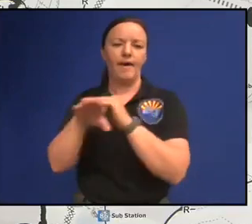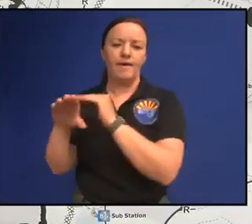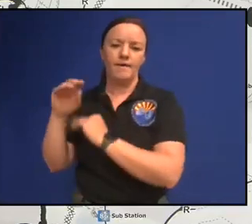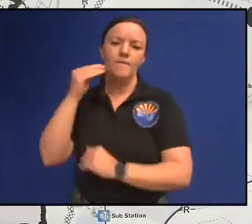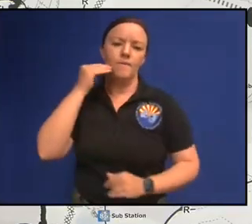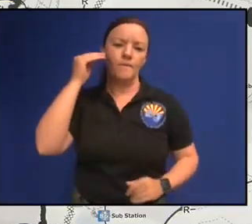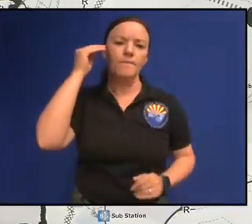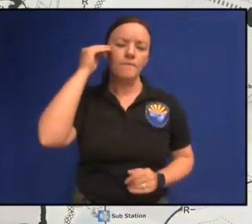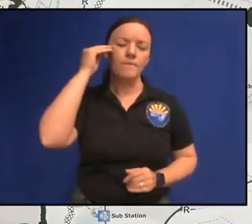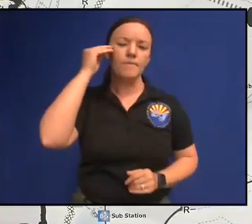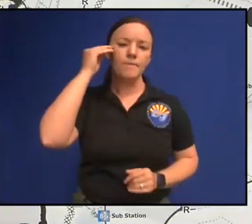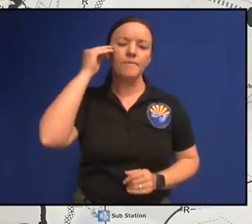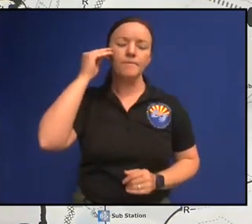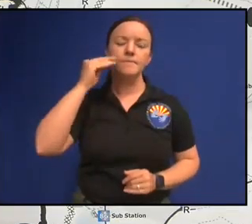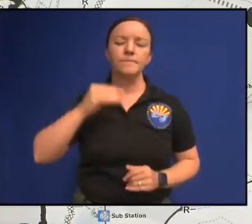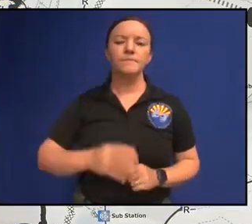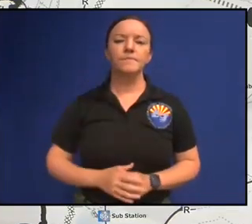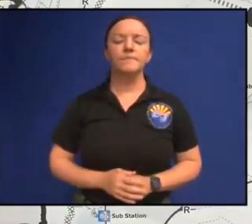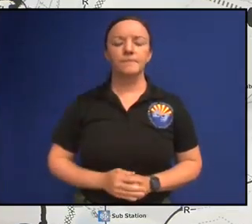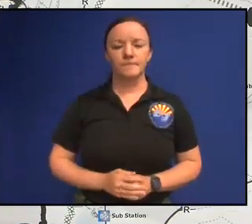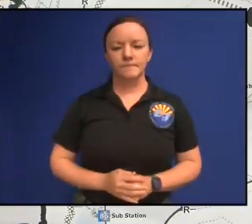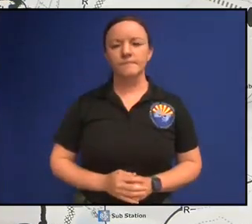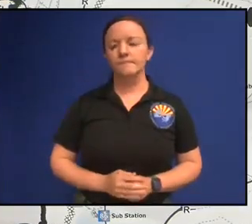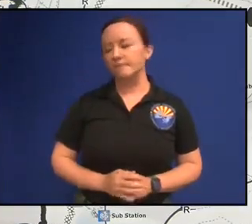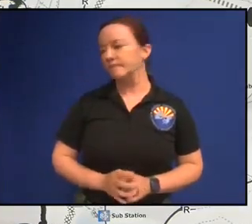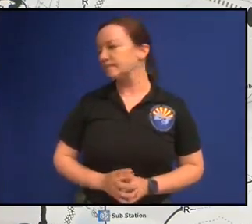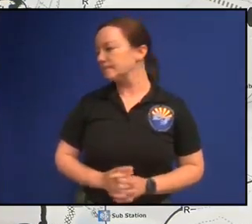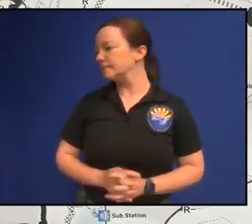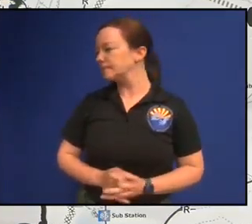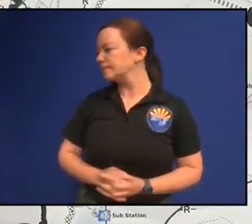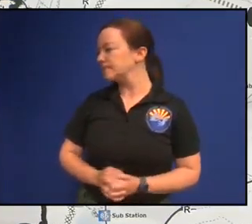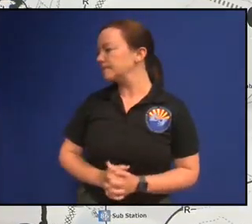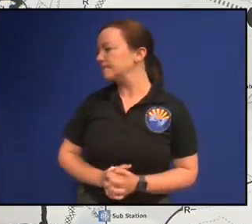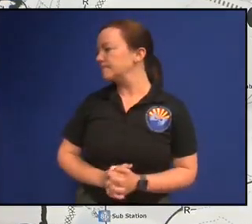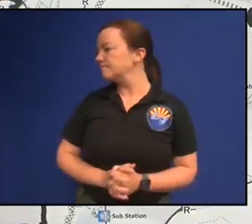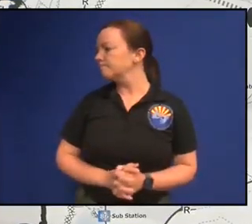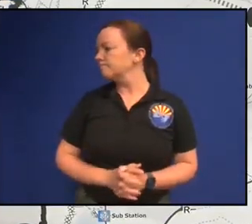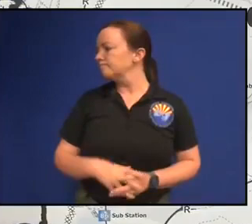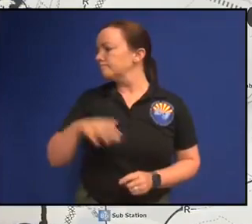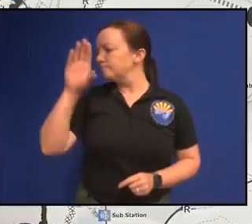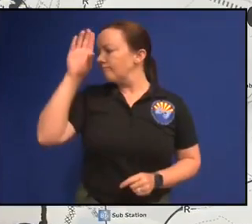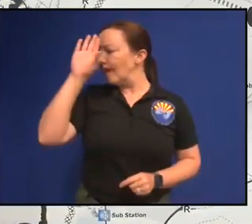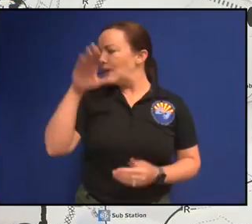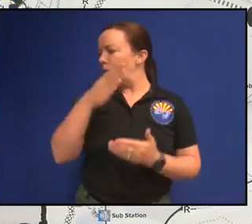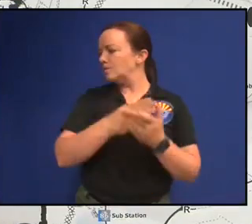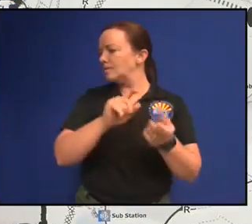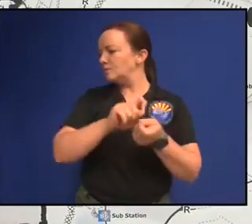SO I KNOW WE HAD SOME CHANGES EARLIER IN THE WEEK AND WE ARE REALLY LOOKING AT SOME CHANGES HERE, HOPEFULLY